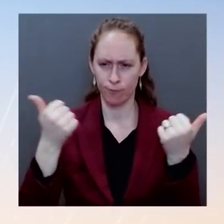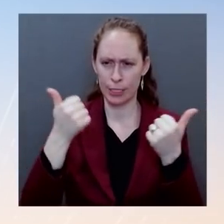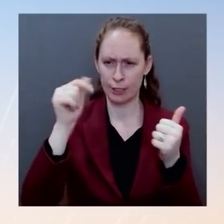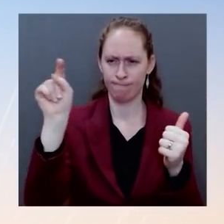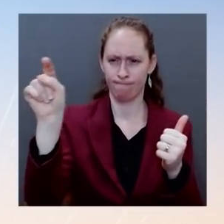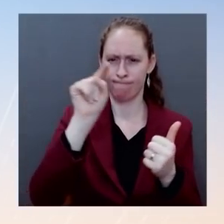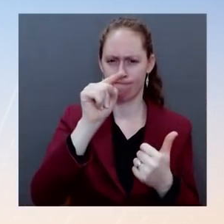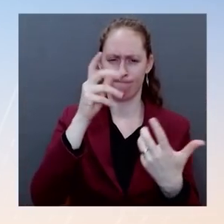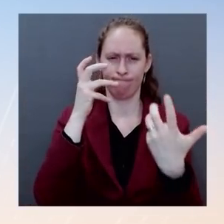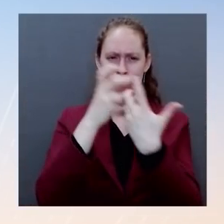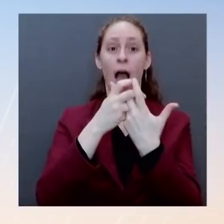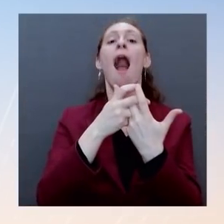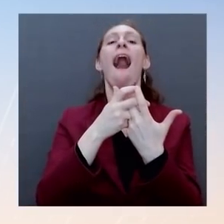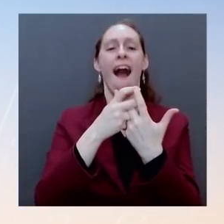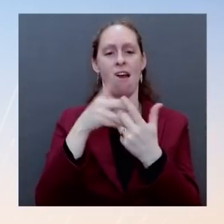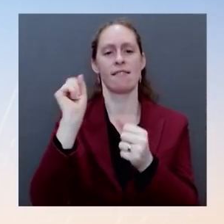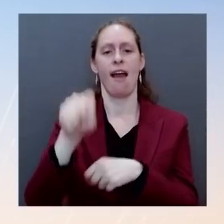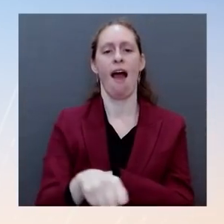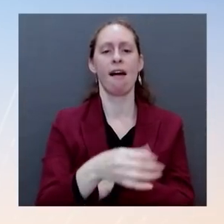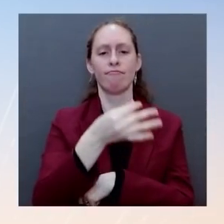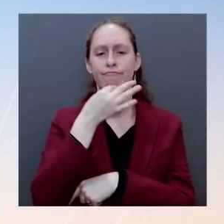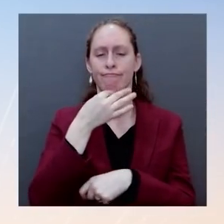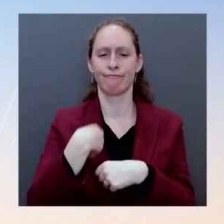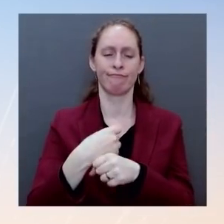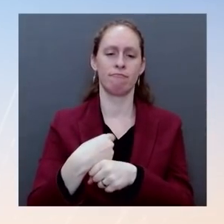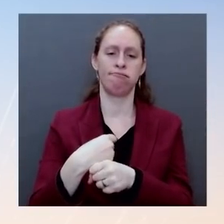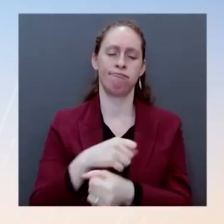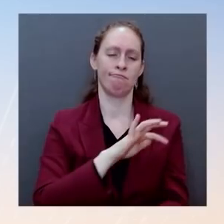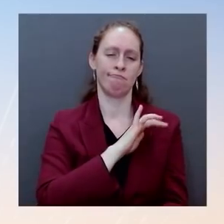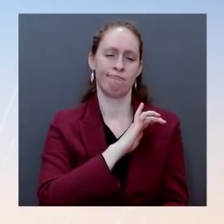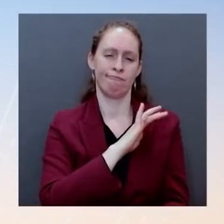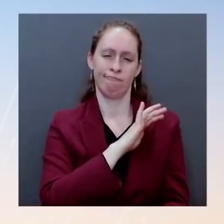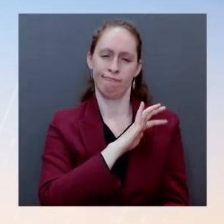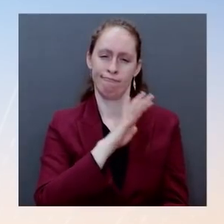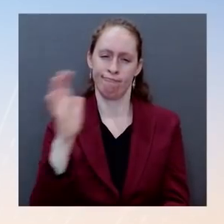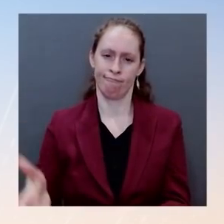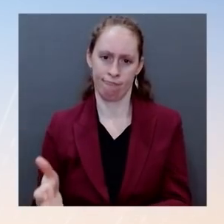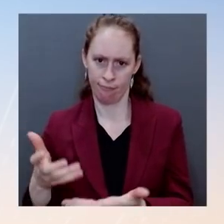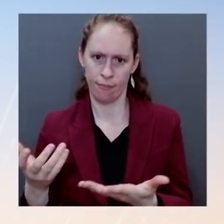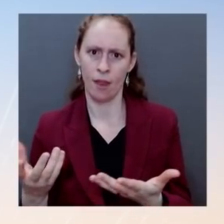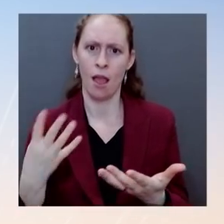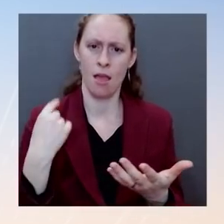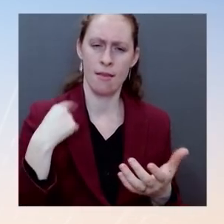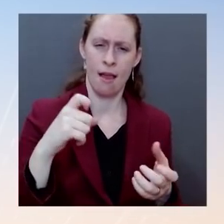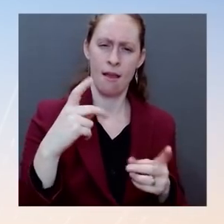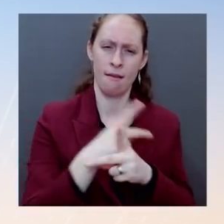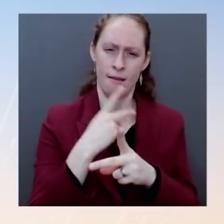Of course, it's vitally important, once this website goes up and people are ordering it, that they actually get what they order, right? So that's what we've been working on.